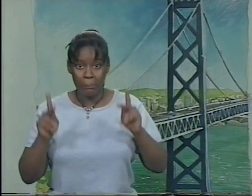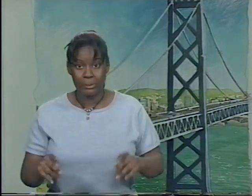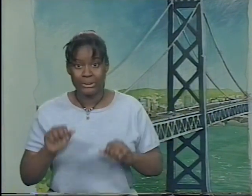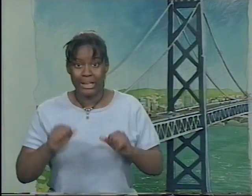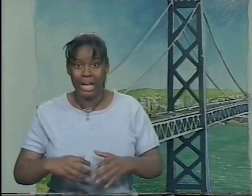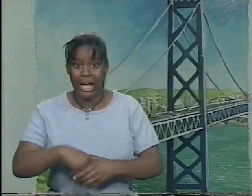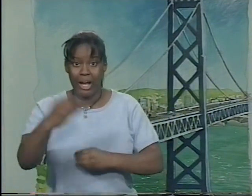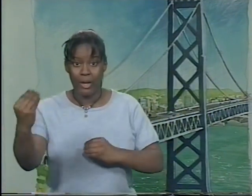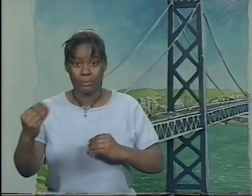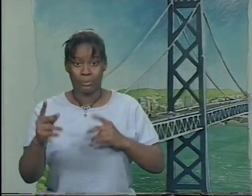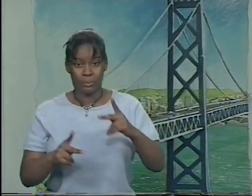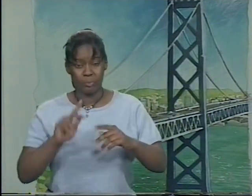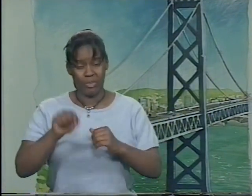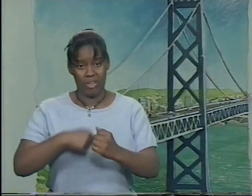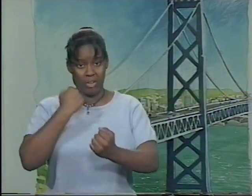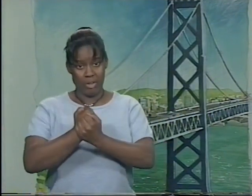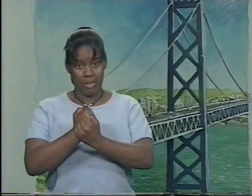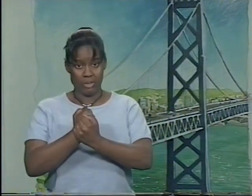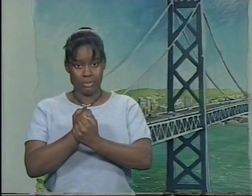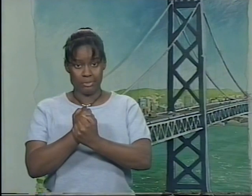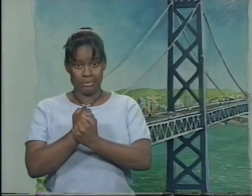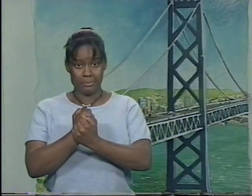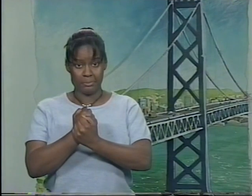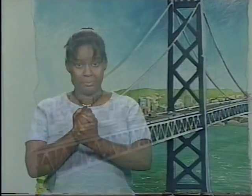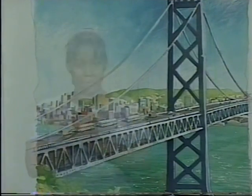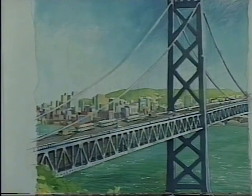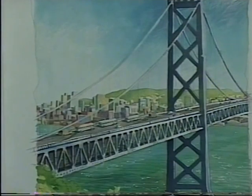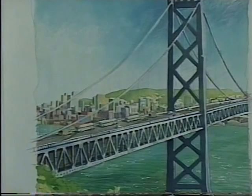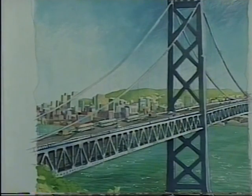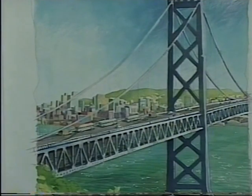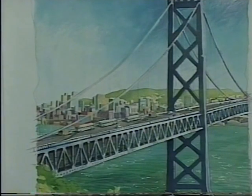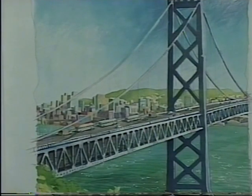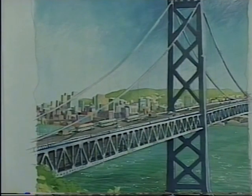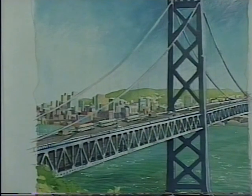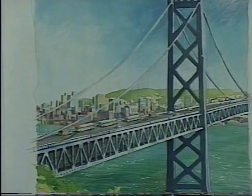buses in and then closed them so no one could get out. They were locked in.